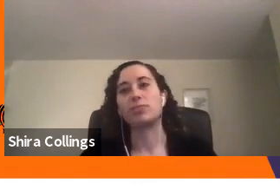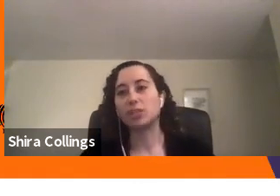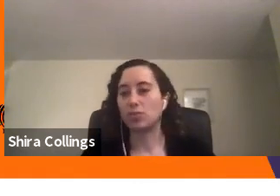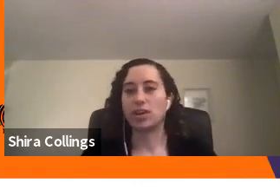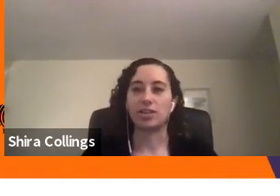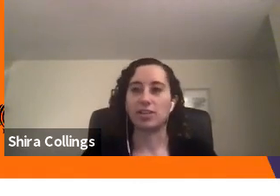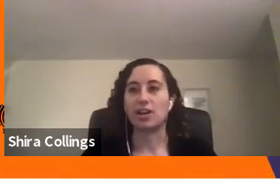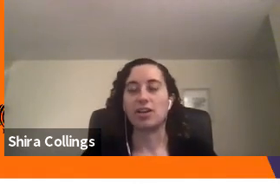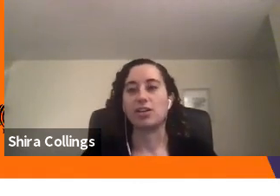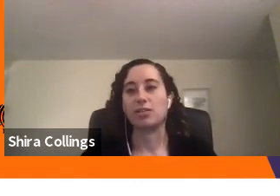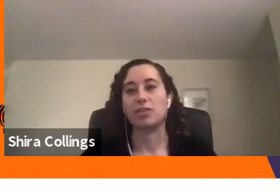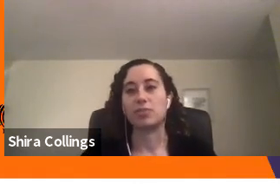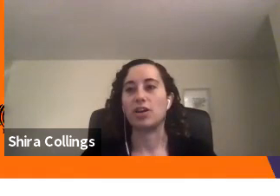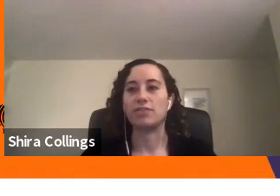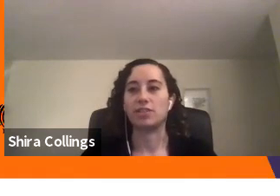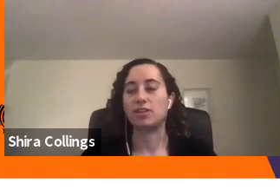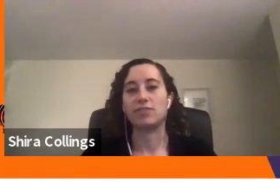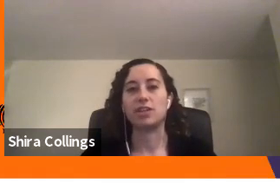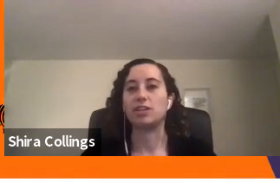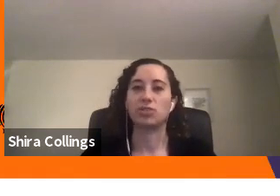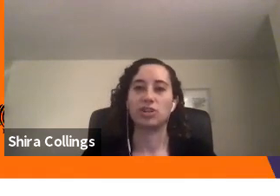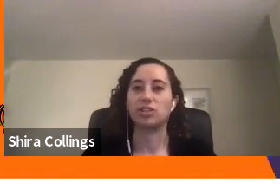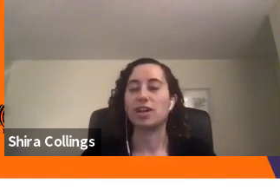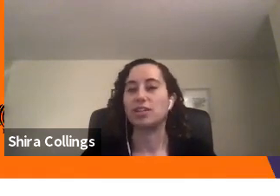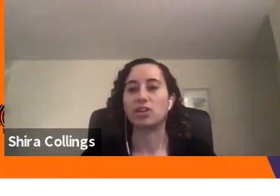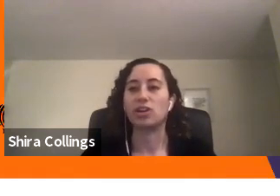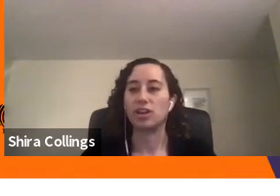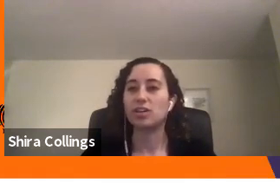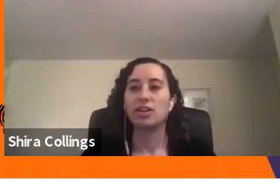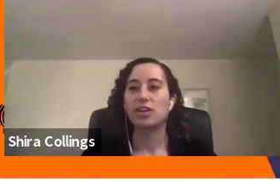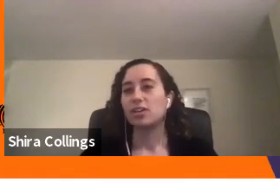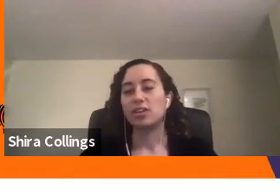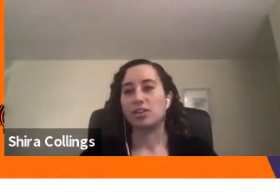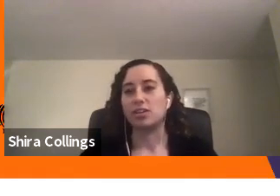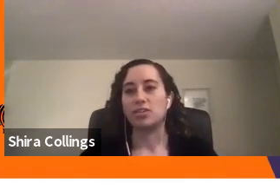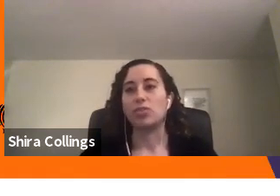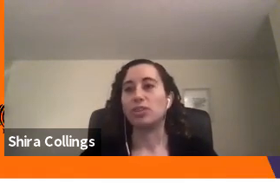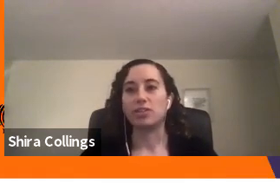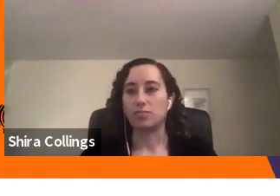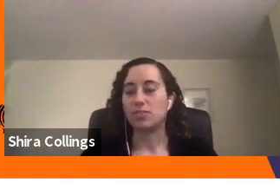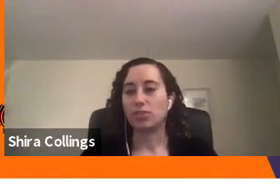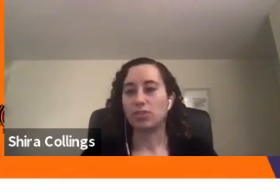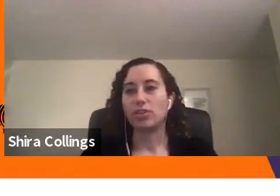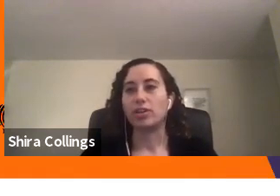use disorder. People with eating disorders of all sizes, and I really want to highlight that, that we often